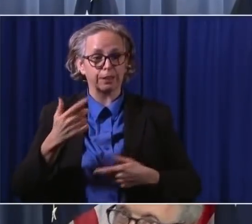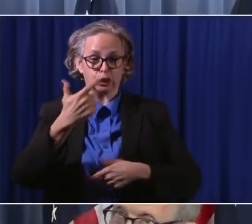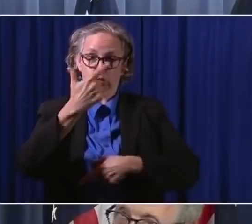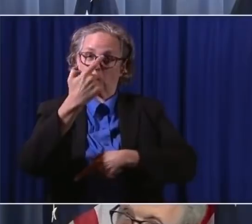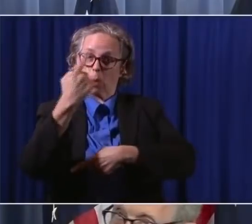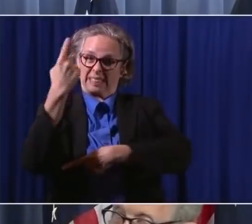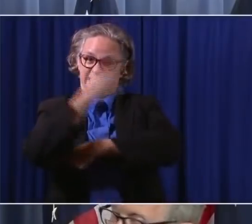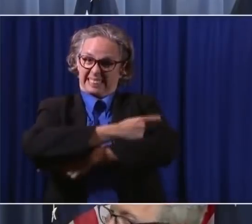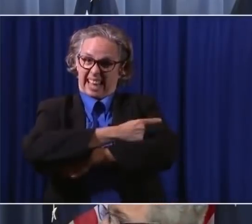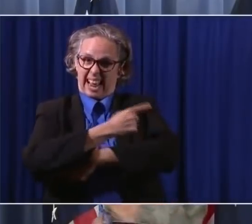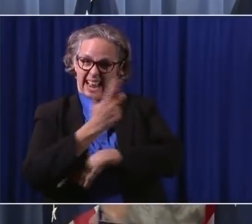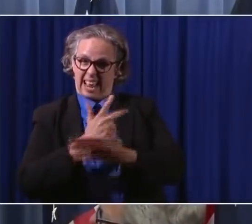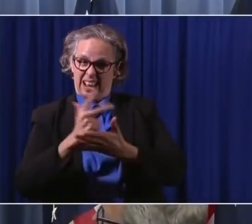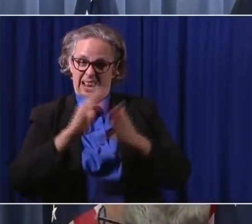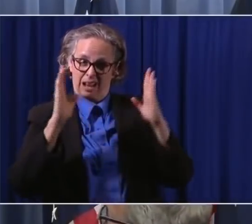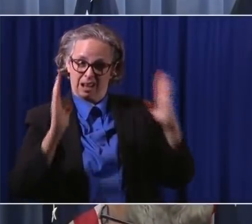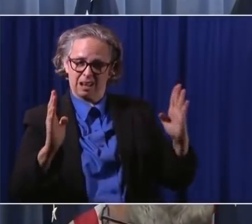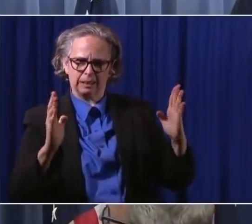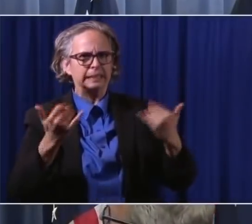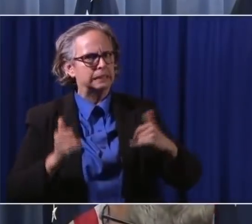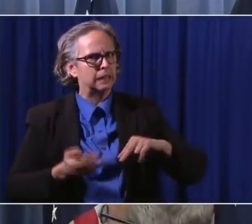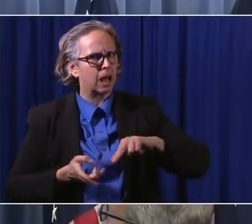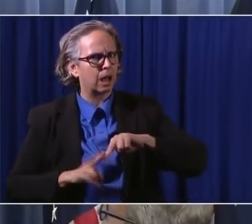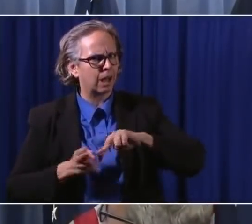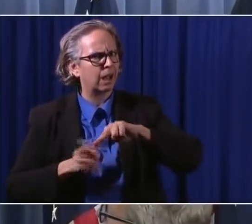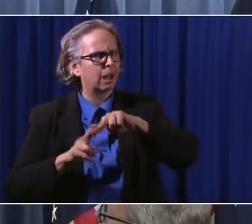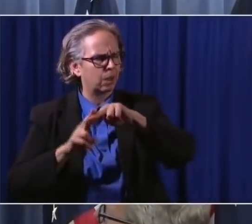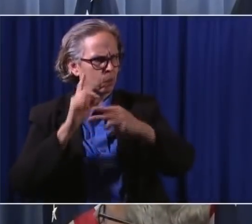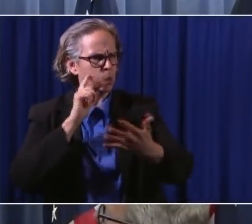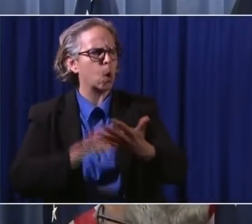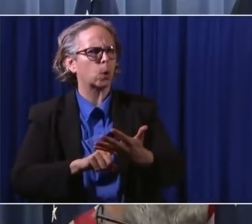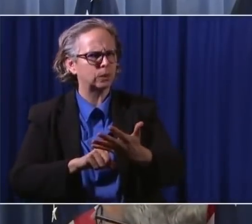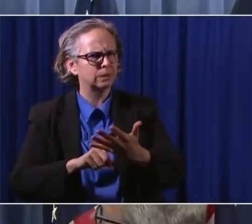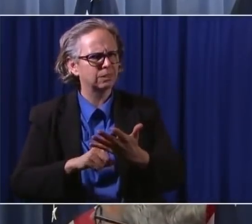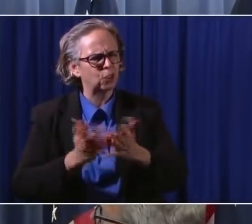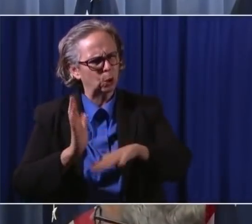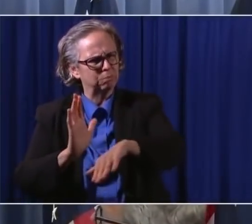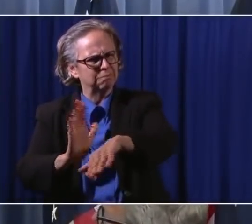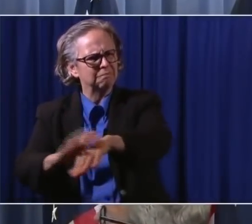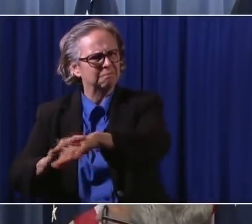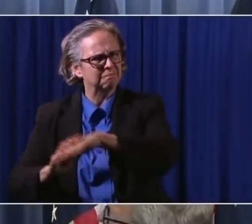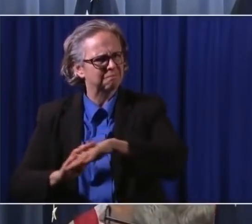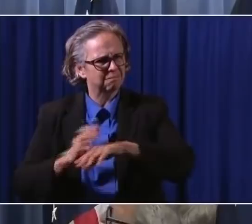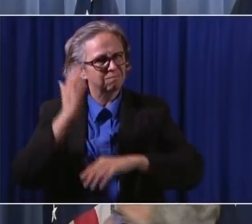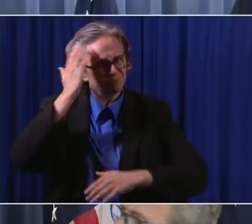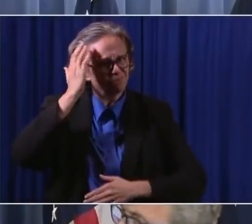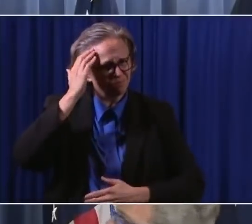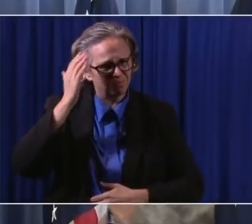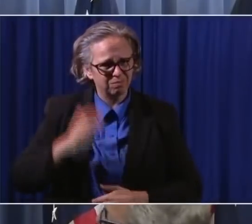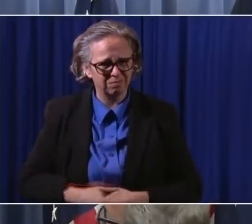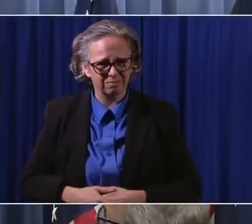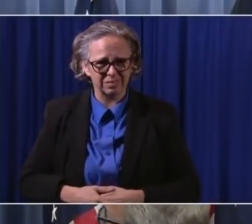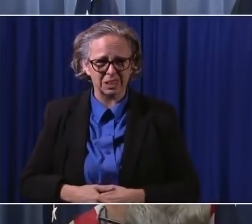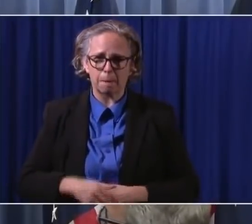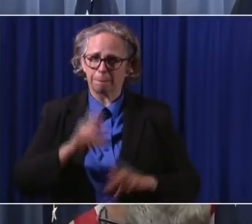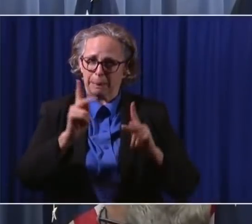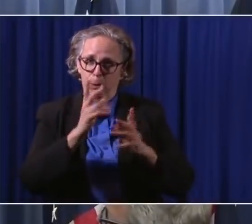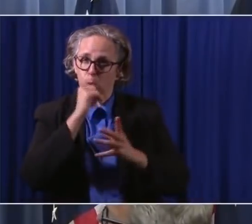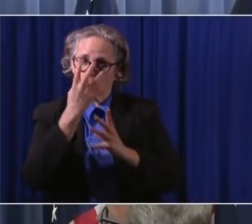IT WAS THREE WEEKS AGO. IT IS ABOVE THE 21 DAY AVERAGE. THE 21 DAY AVERAGE CONTINUES TO